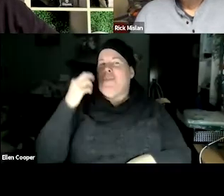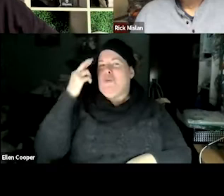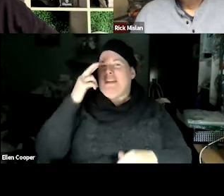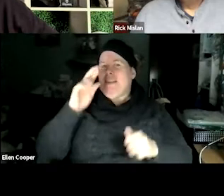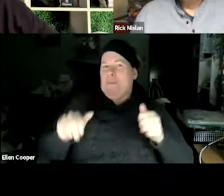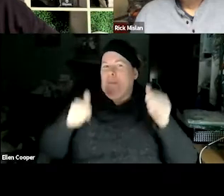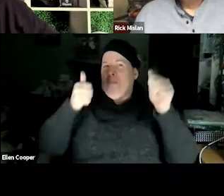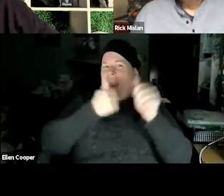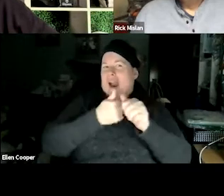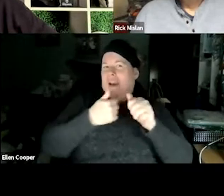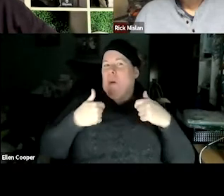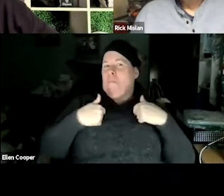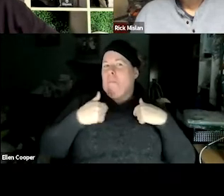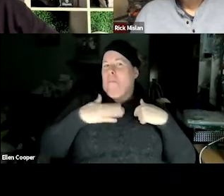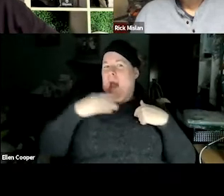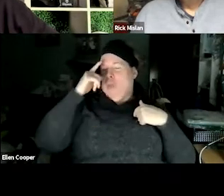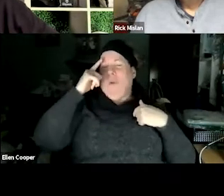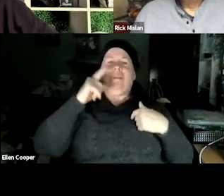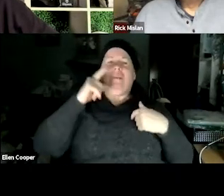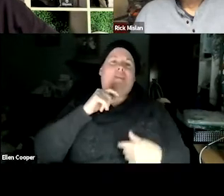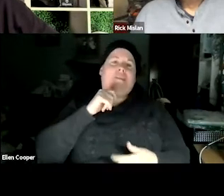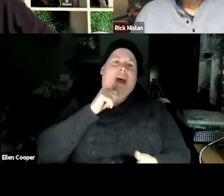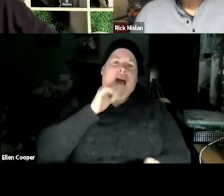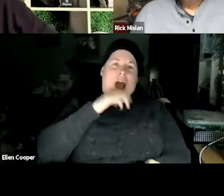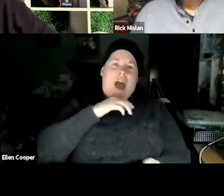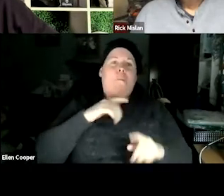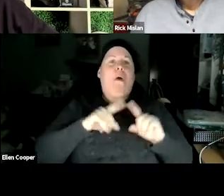oddly enough, well not oddly enough, actually, is a ri te grad.